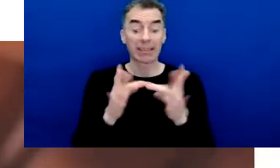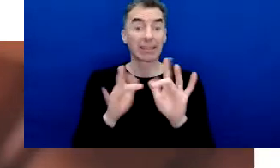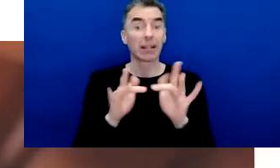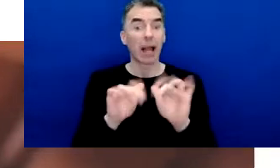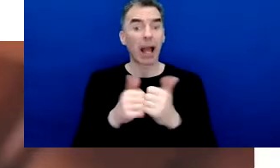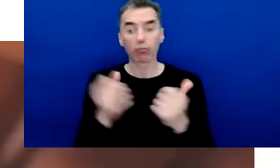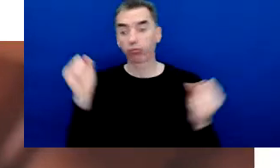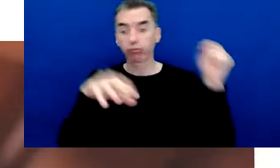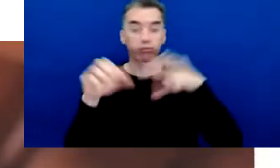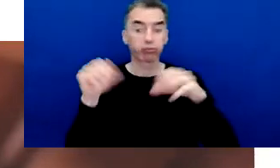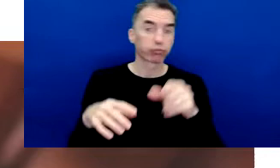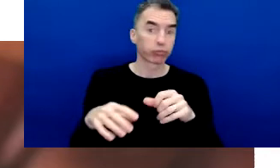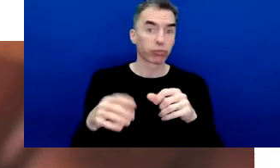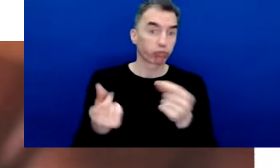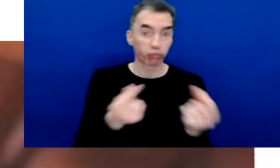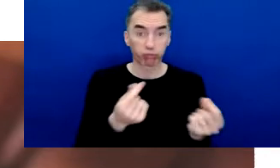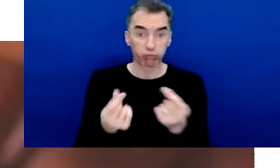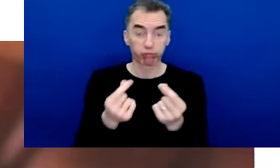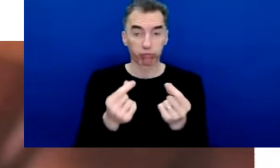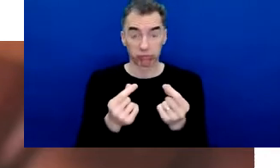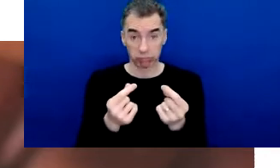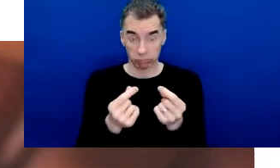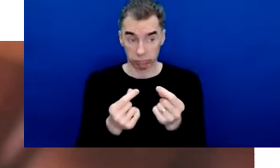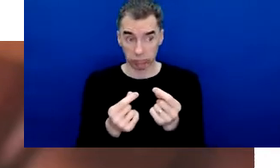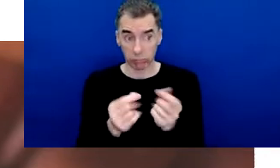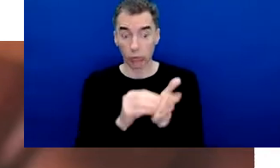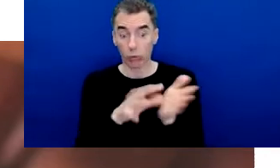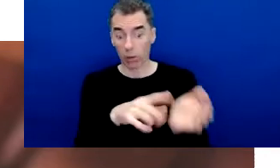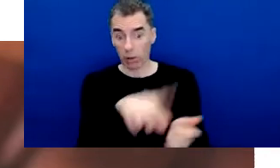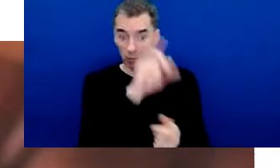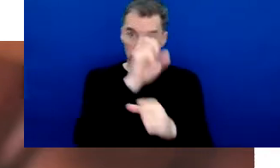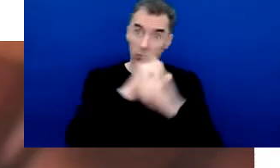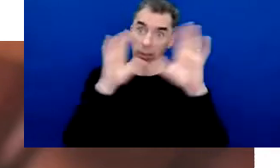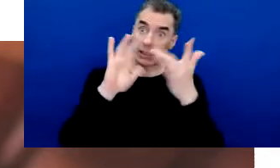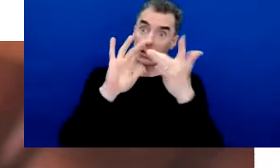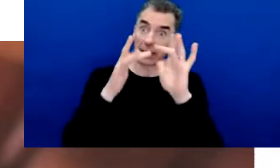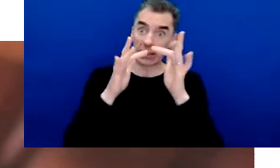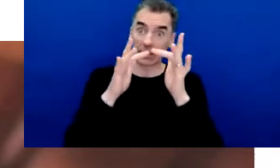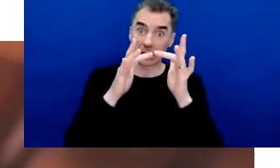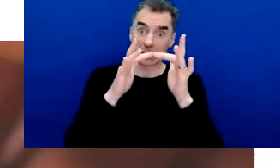I don't know that most of our students consider the online environment to be the classroom